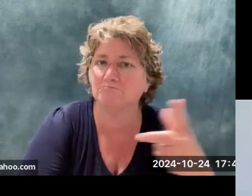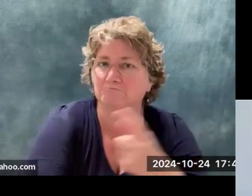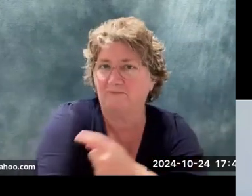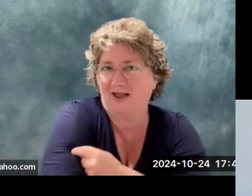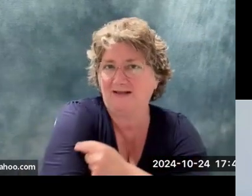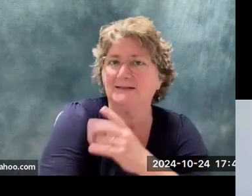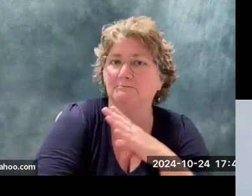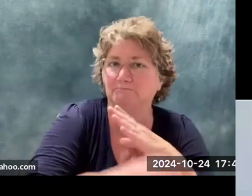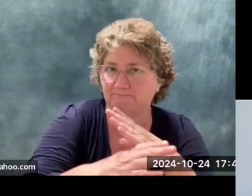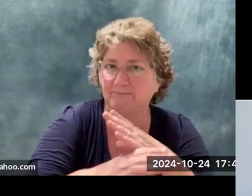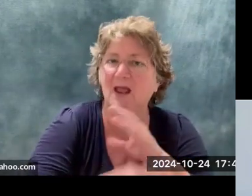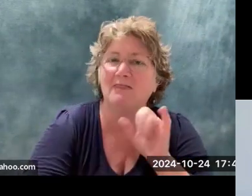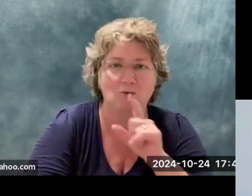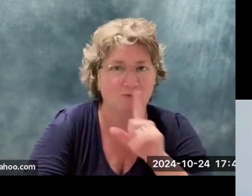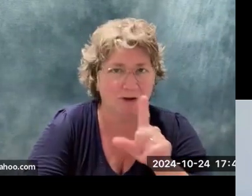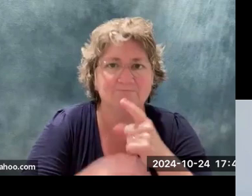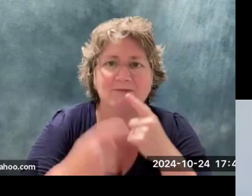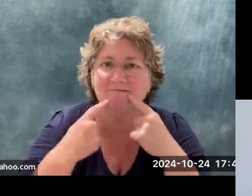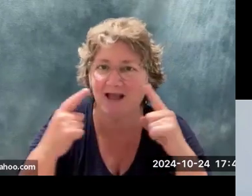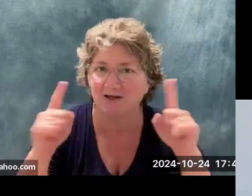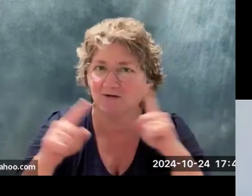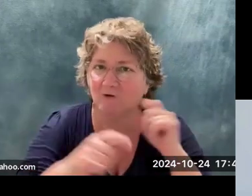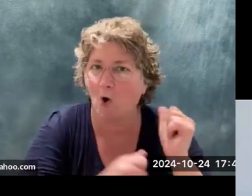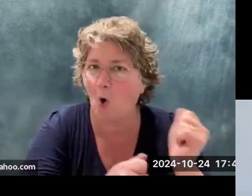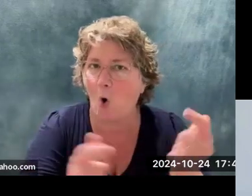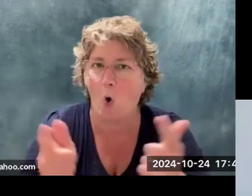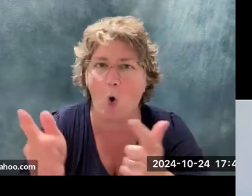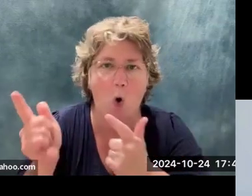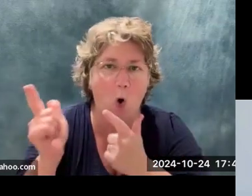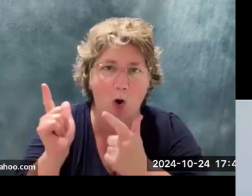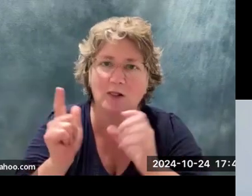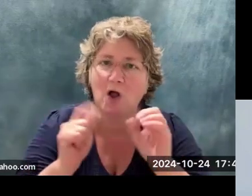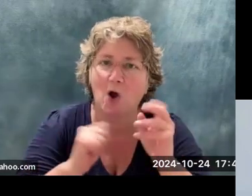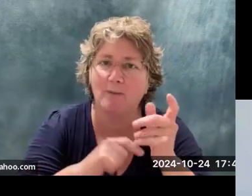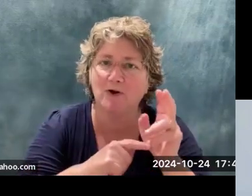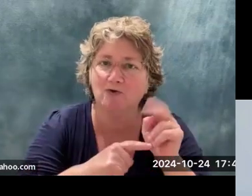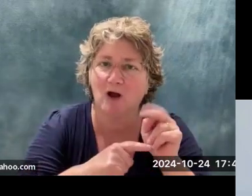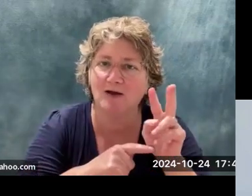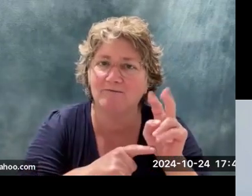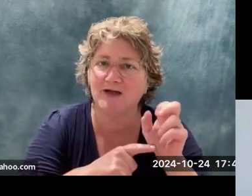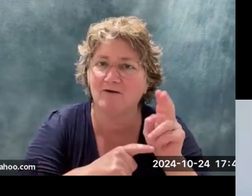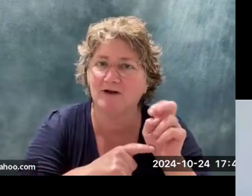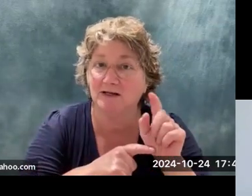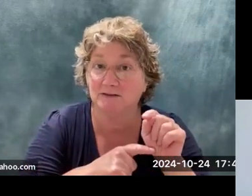variants so far. Now I'm not saying that next year we won't need a new vaccine, but so far this